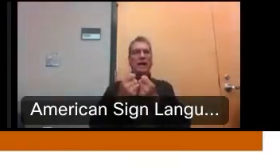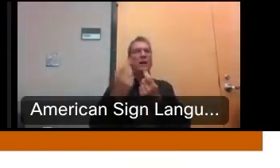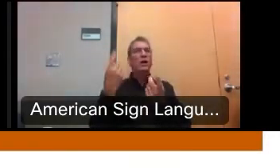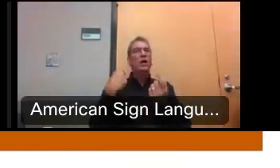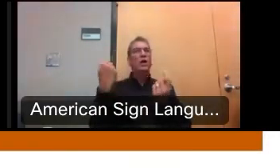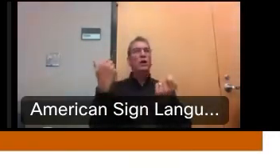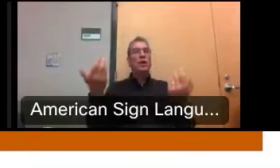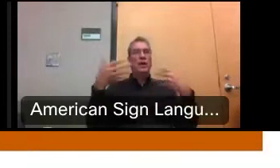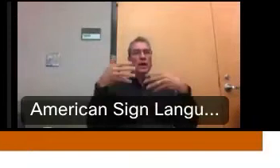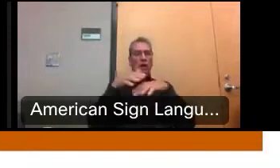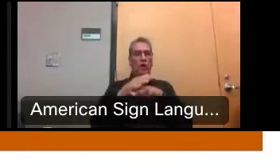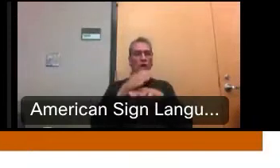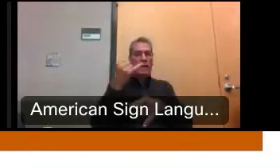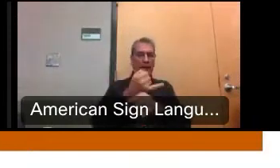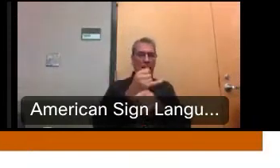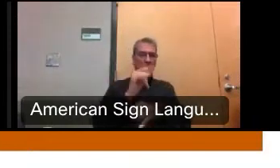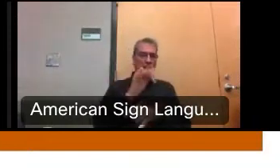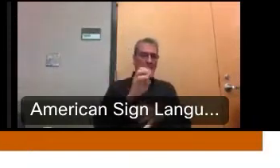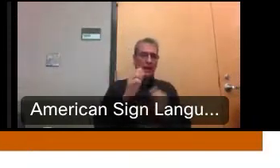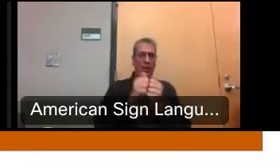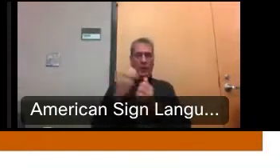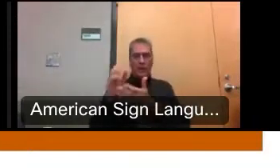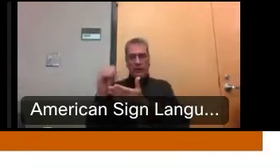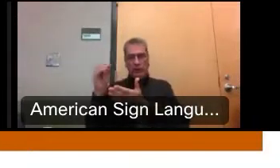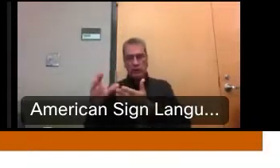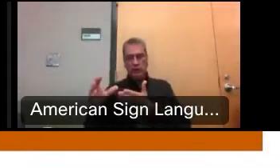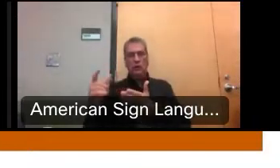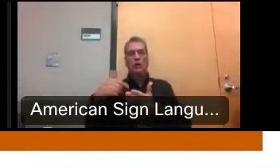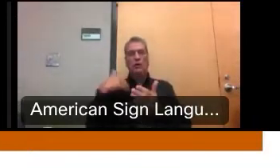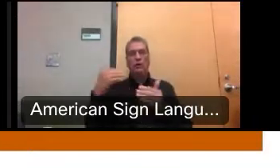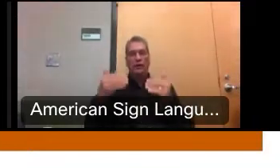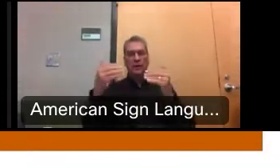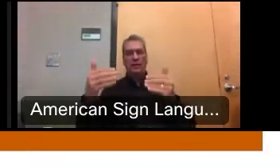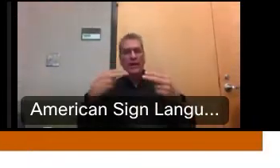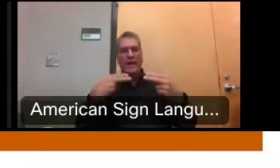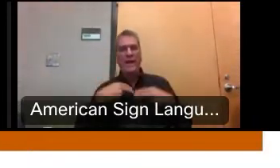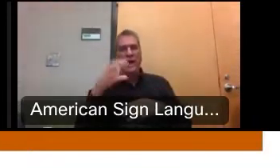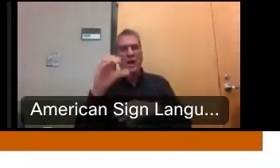the campus wide kind of tickets, but also we advanced help com research like literature.